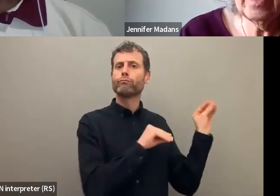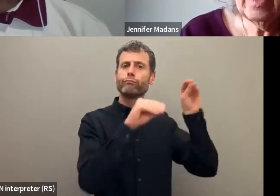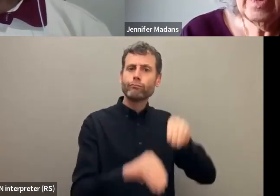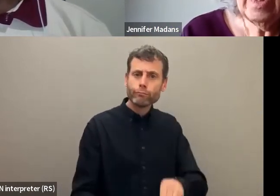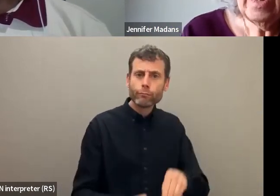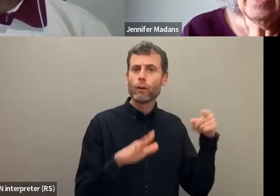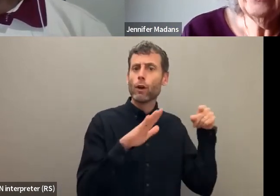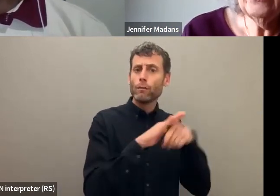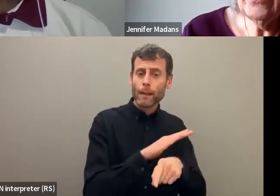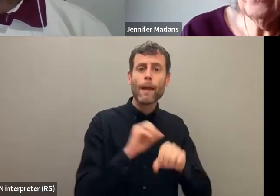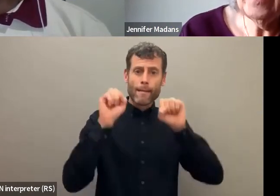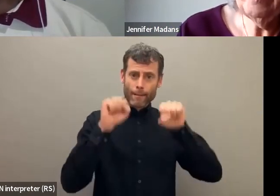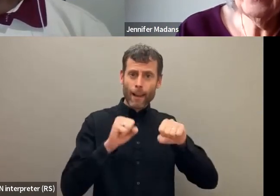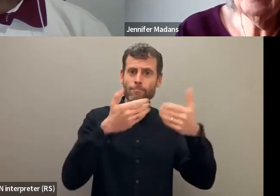Jennifer Madans: Based and administrative systems.